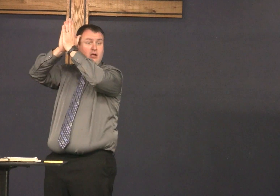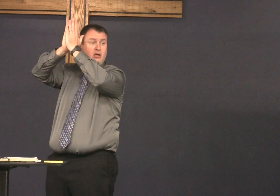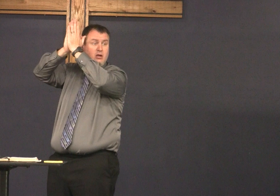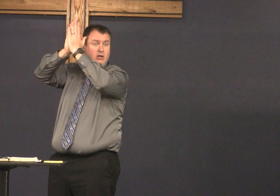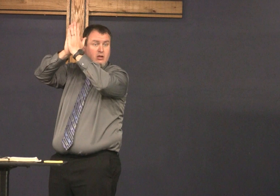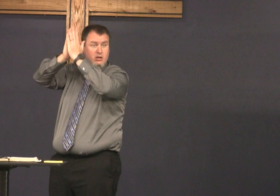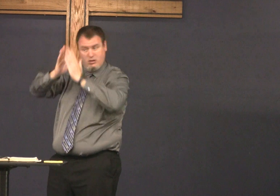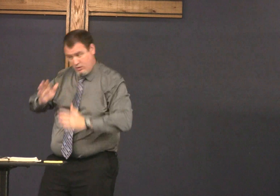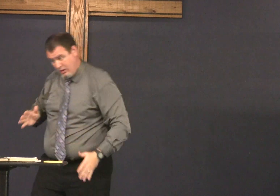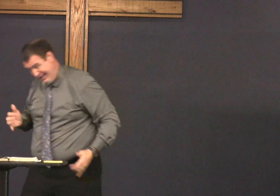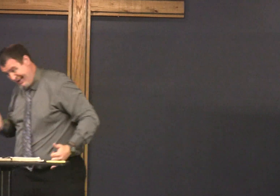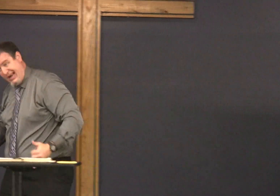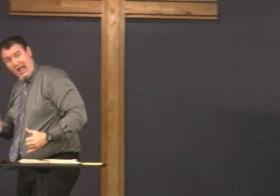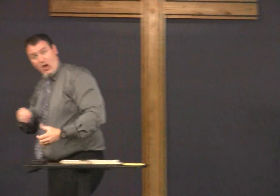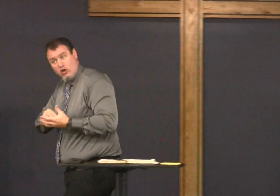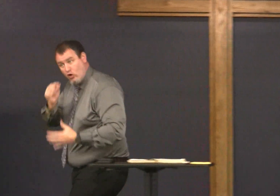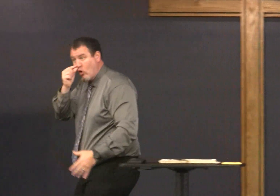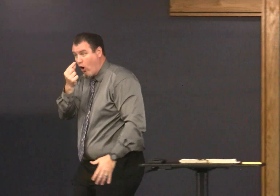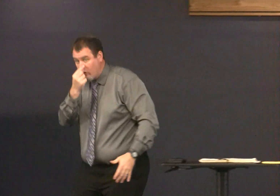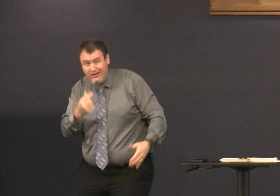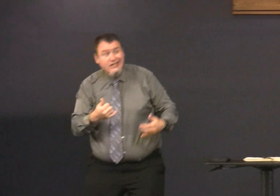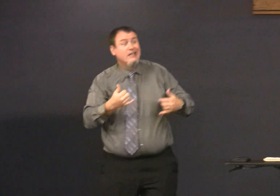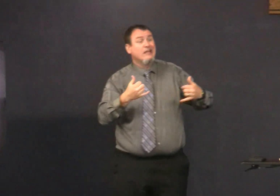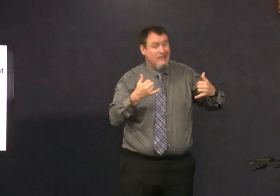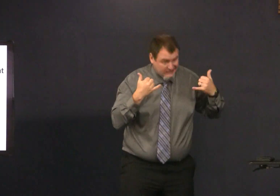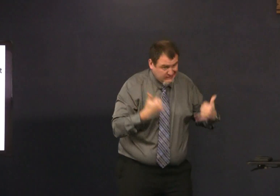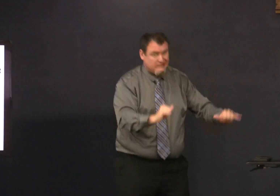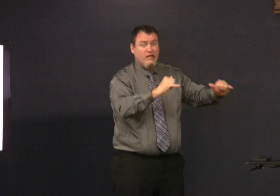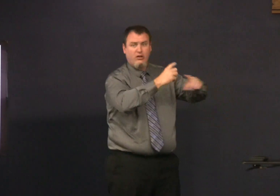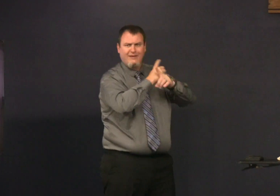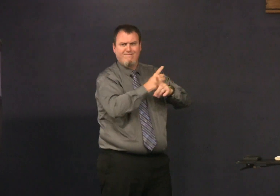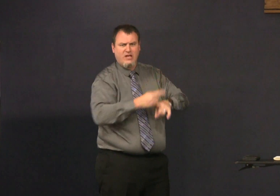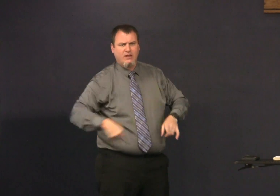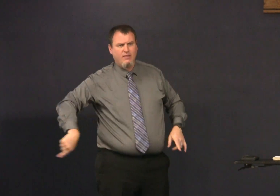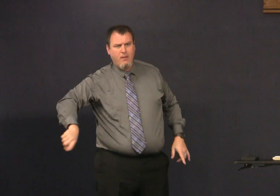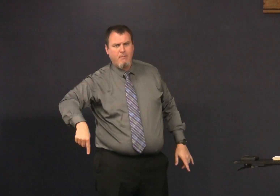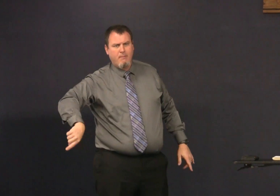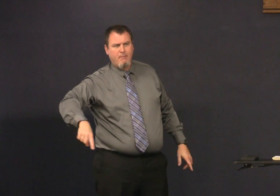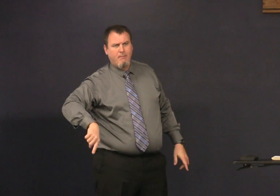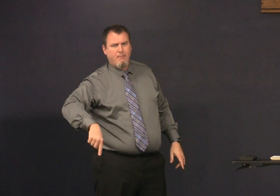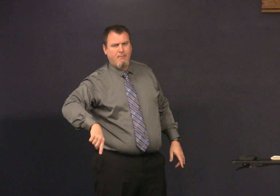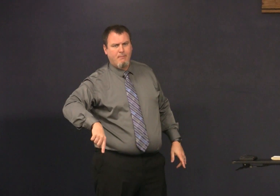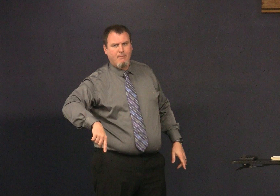and Jesus continued to pray now Jesus was in the garden and he was still defending them